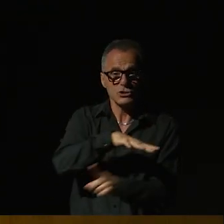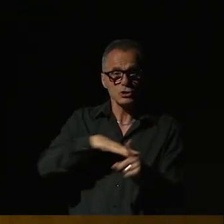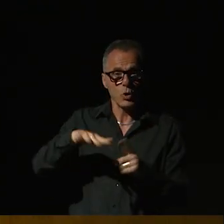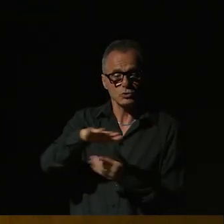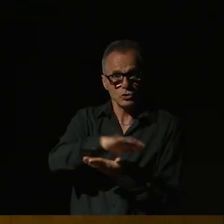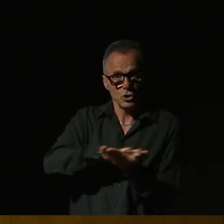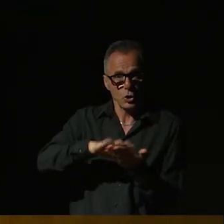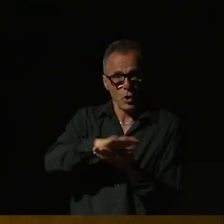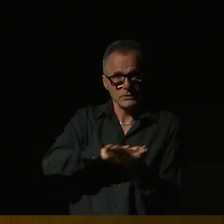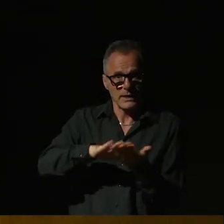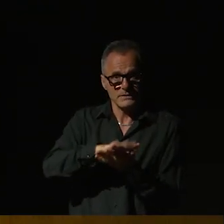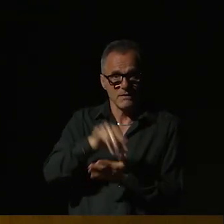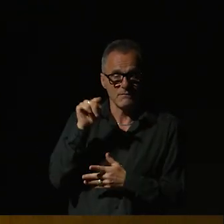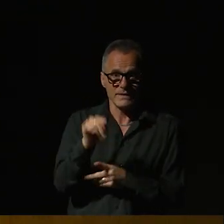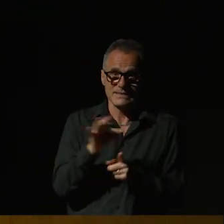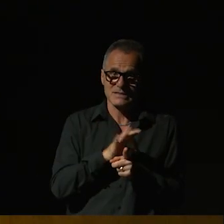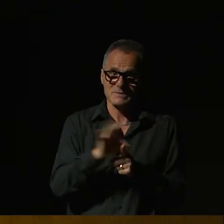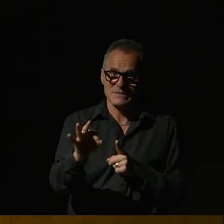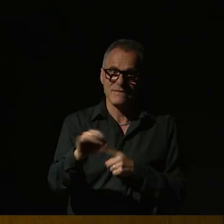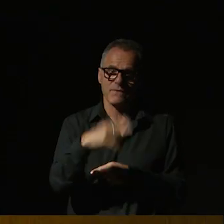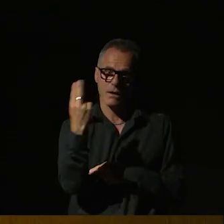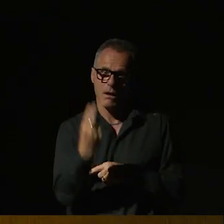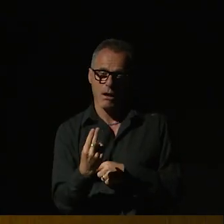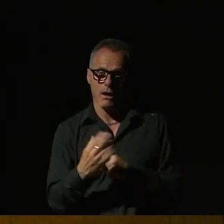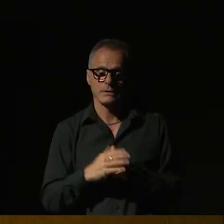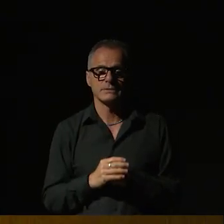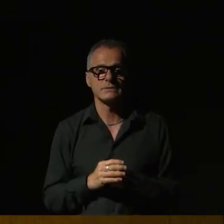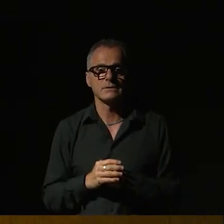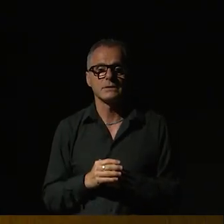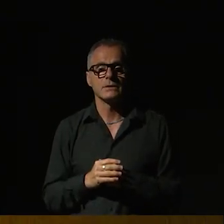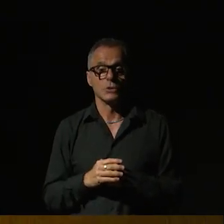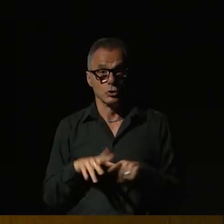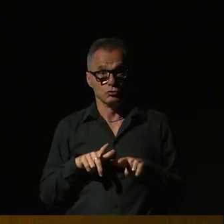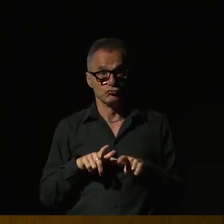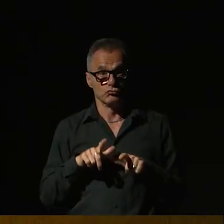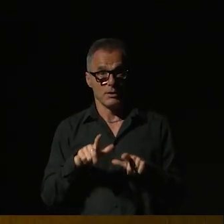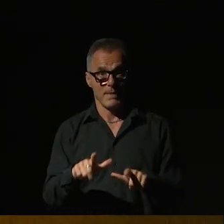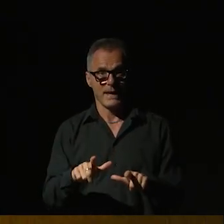for this specific artistic innovation. It remains a most rewarding,